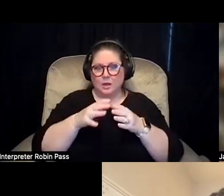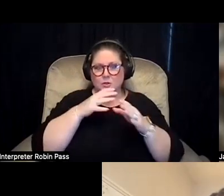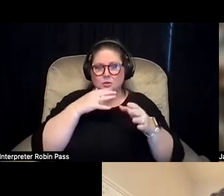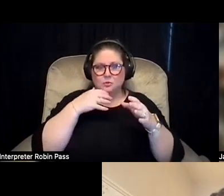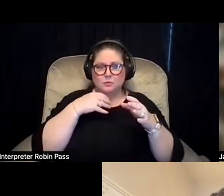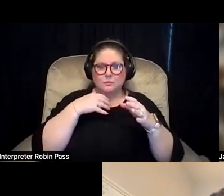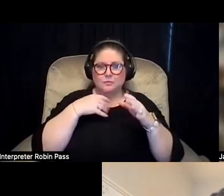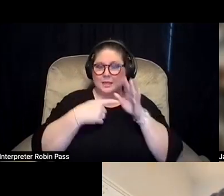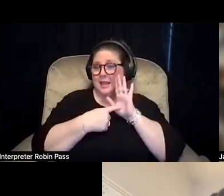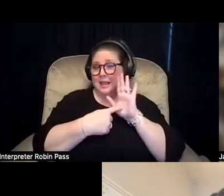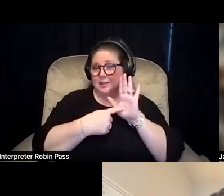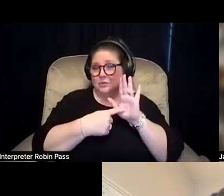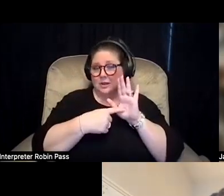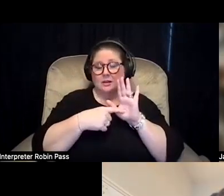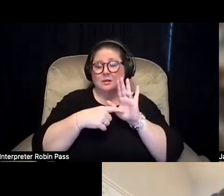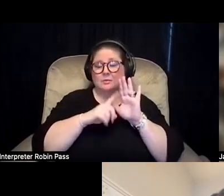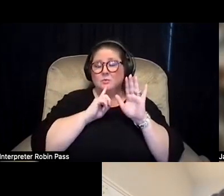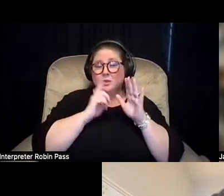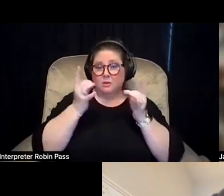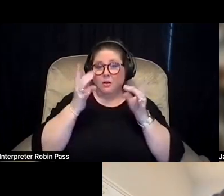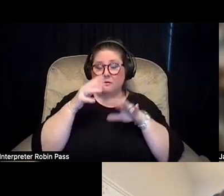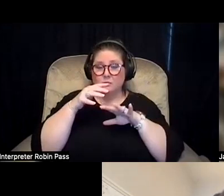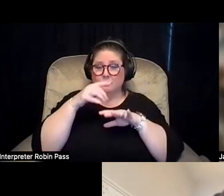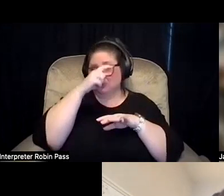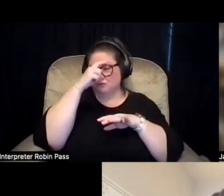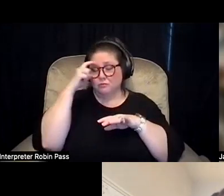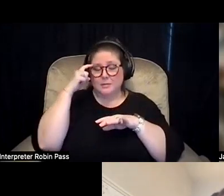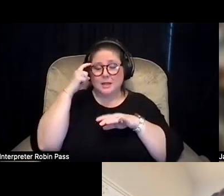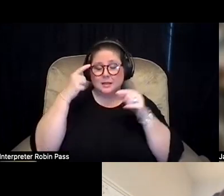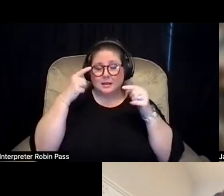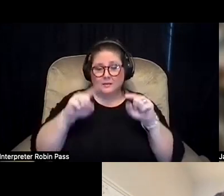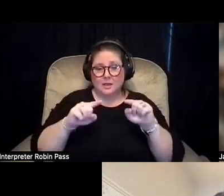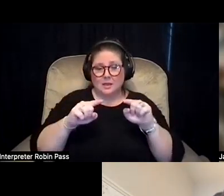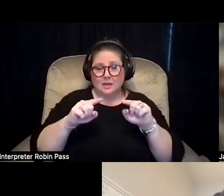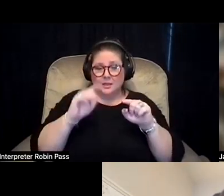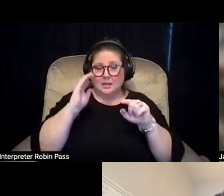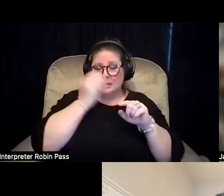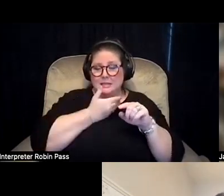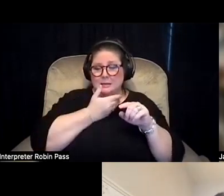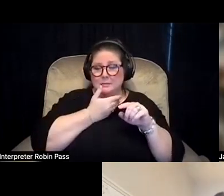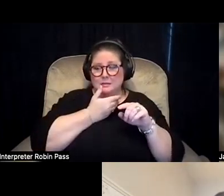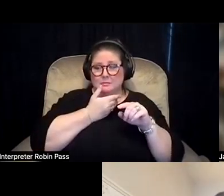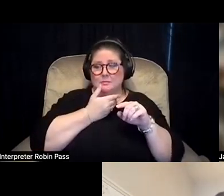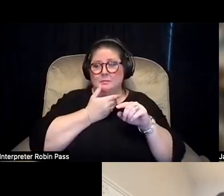this was a horrific and traumatizing event that seemed um that kind of